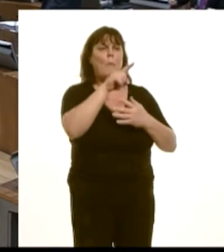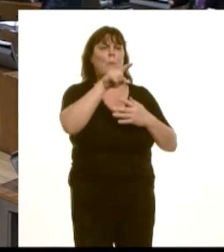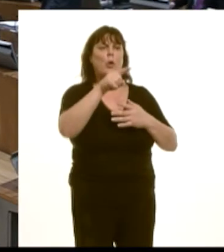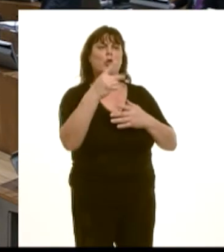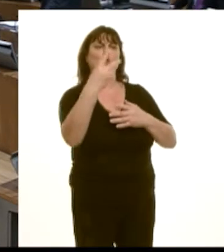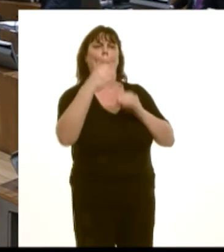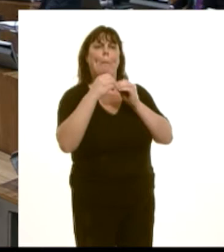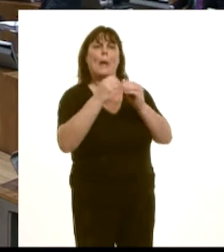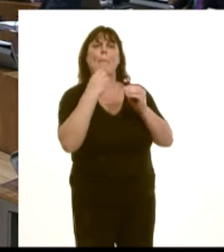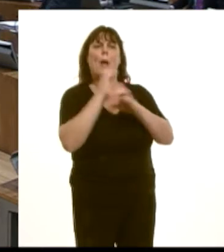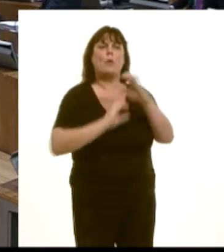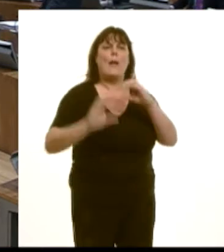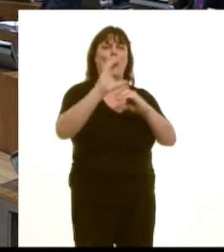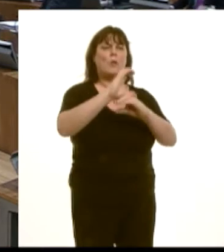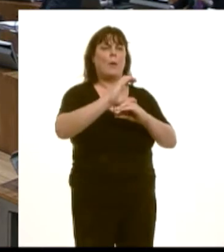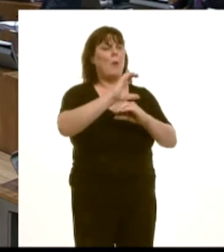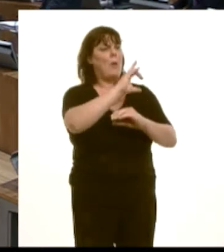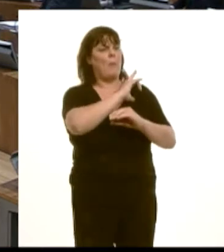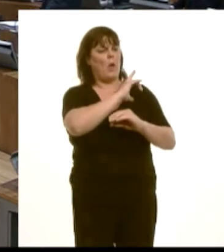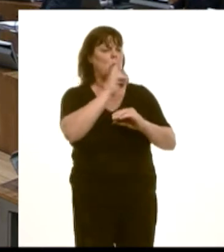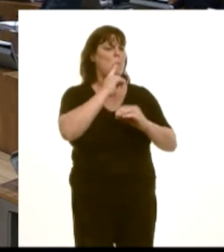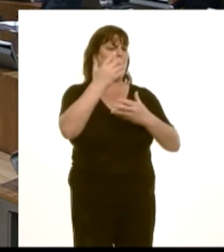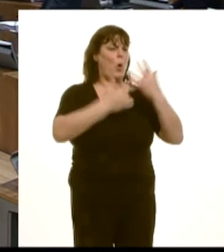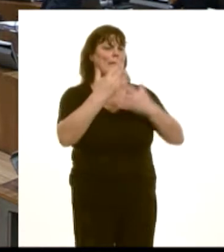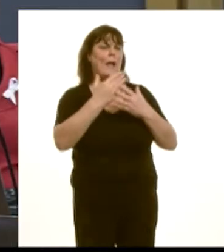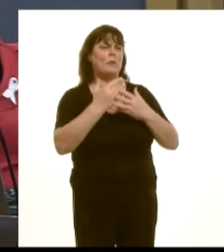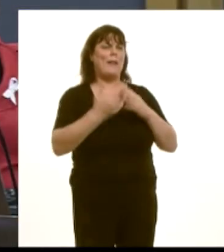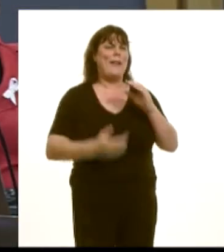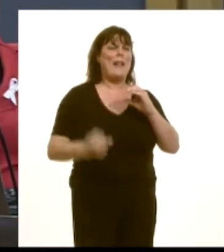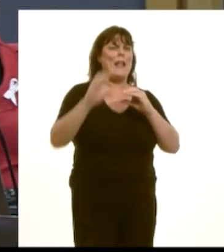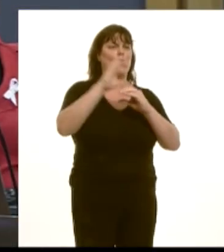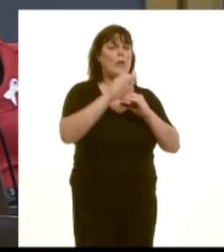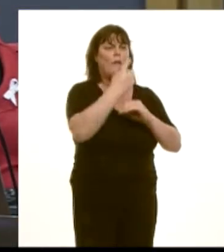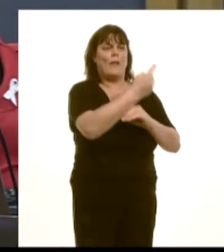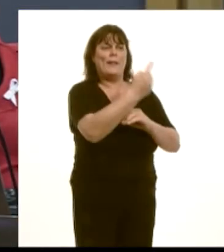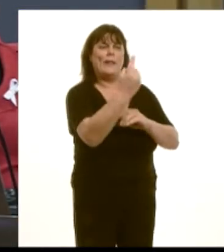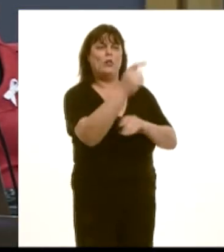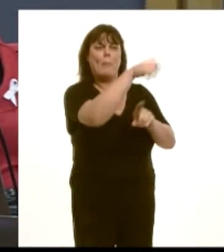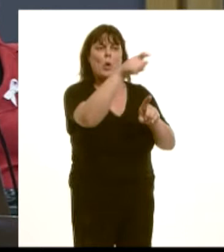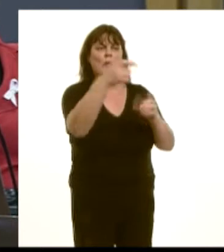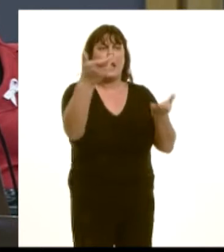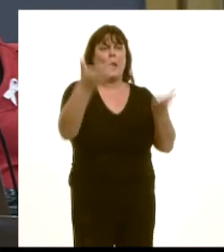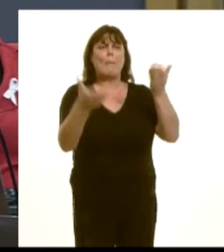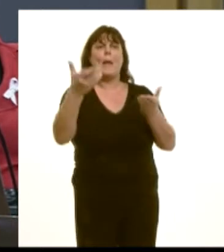based on an increase of per capita funding for Wales to Scottish levels for services